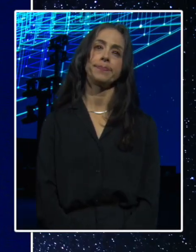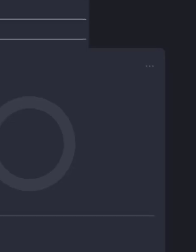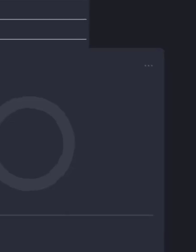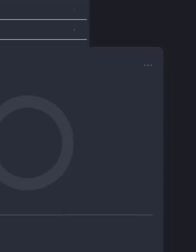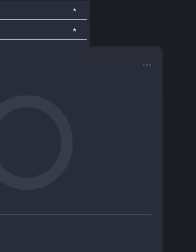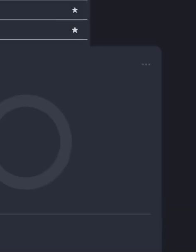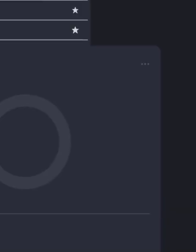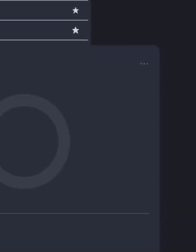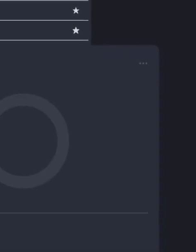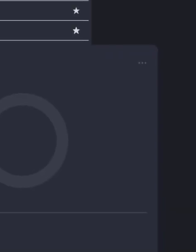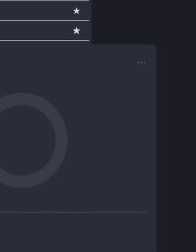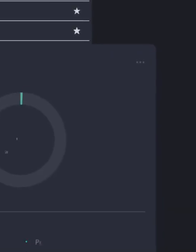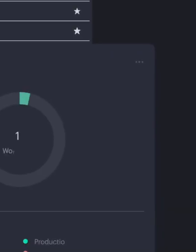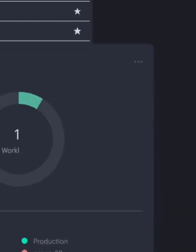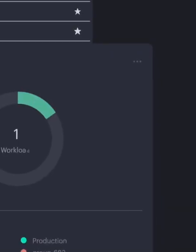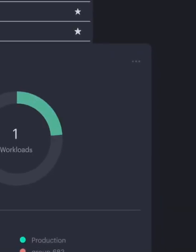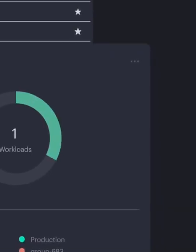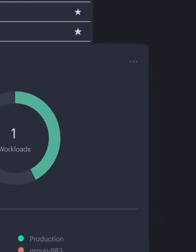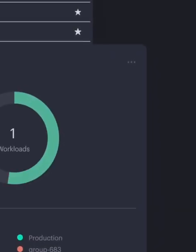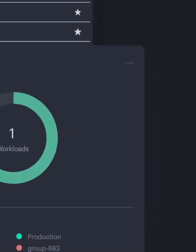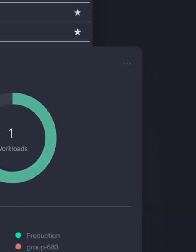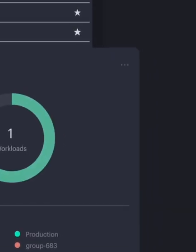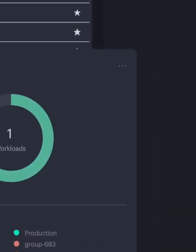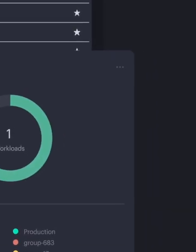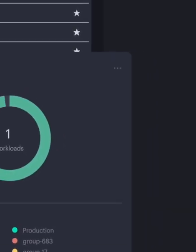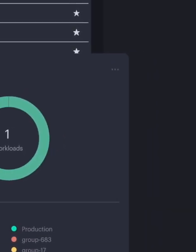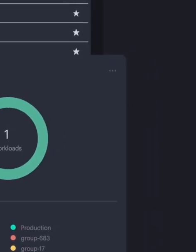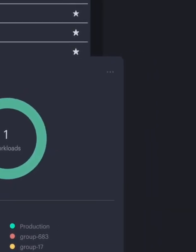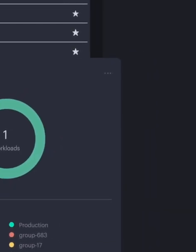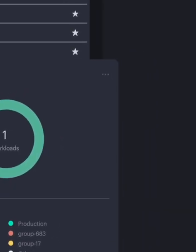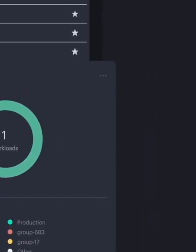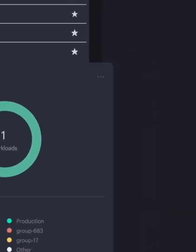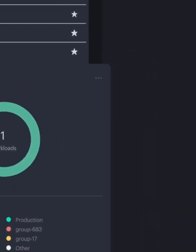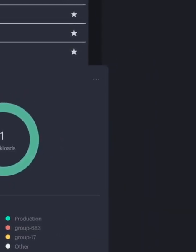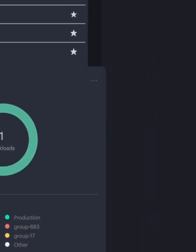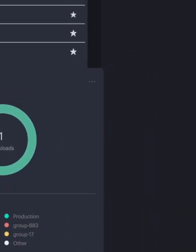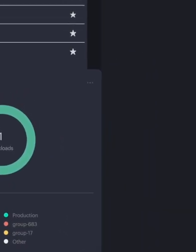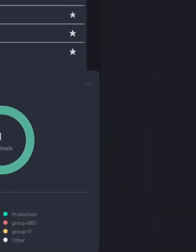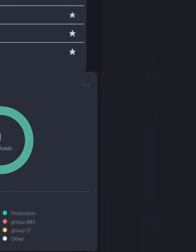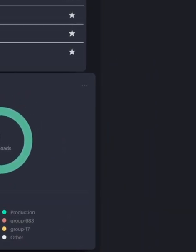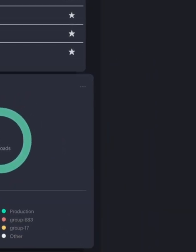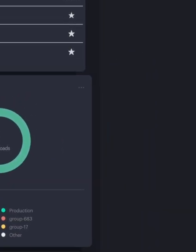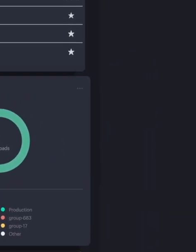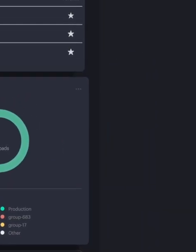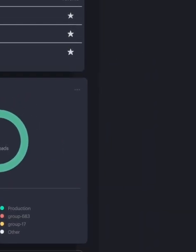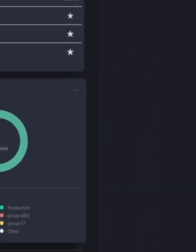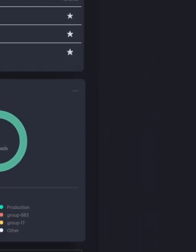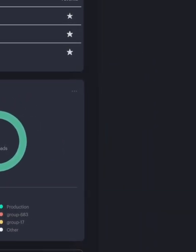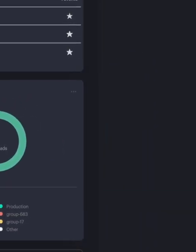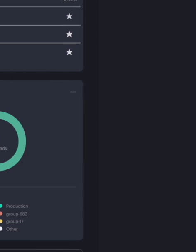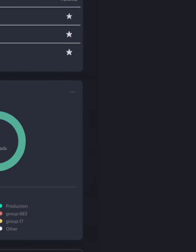Meet the HPE Morpheus Software family, the foundation for HPE Private Cloud.